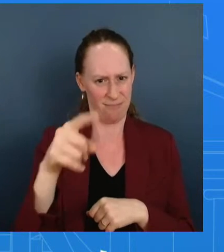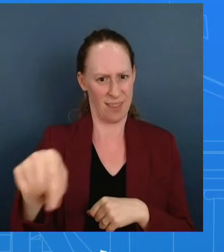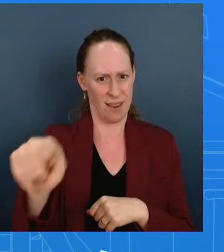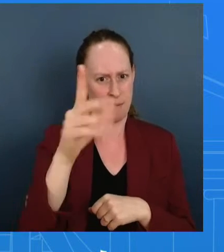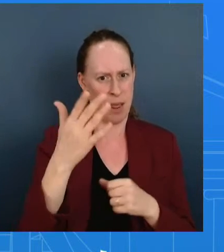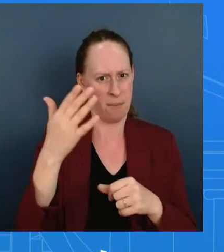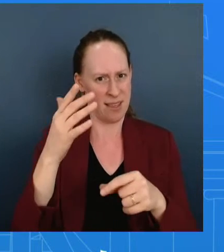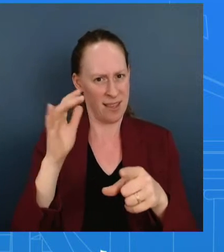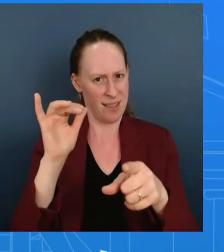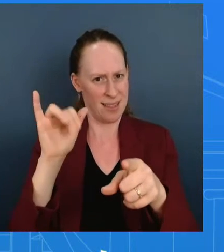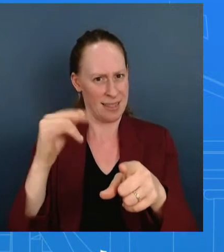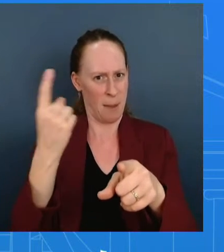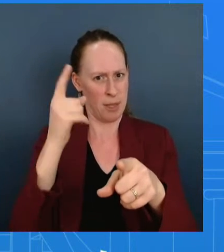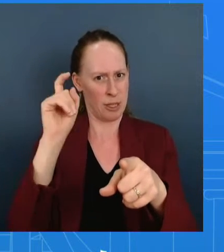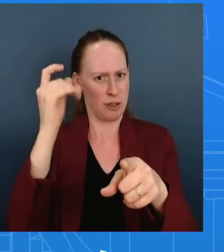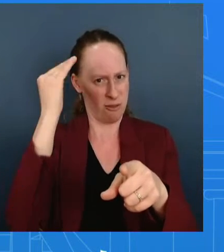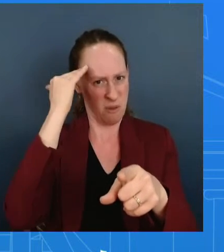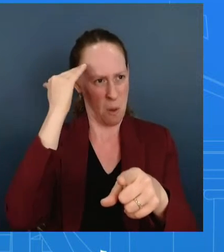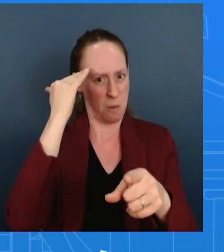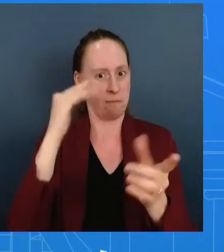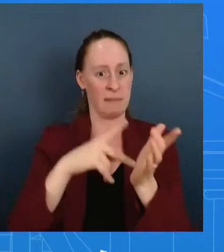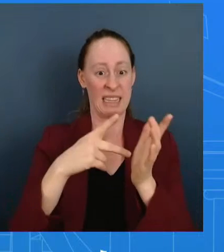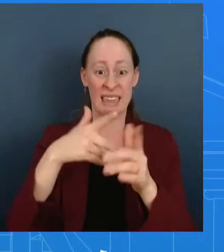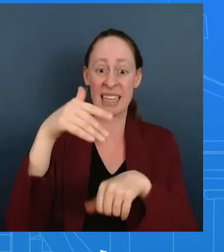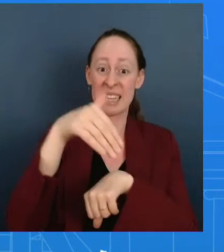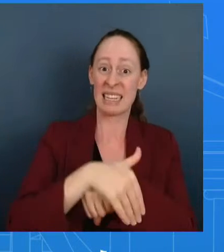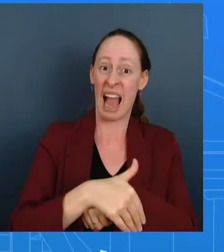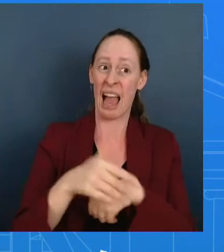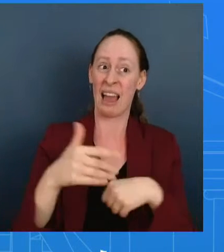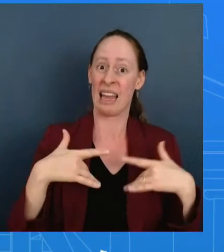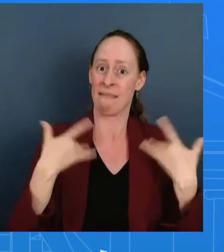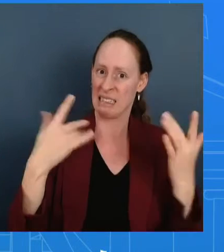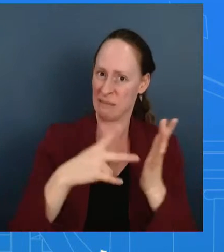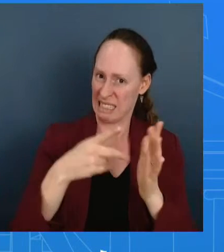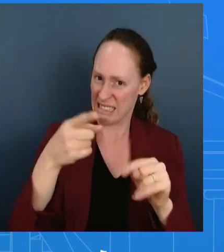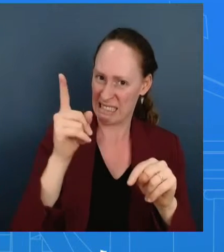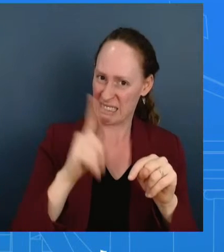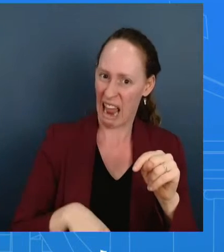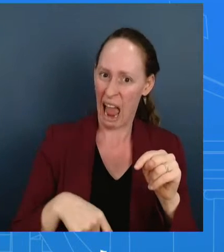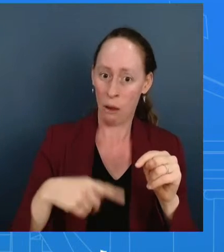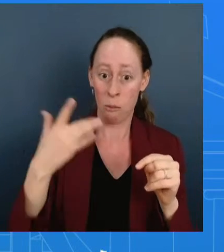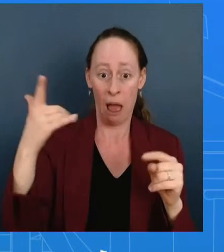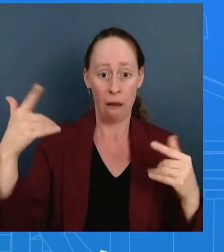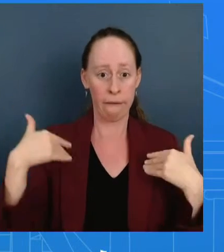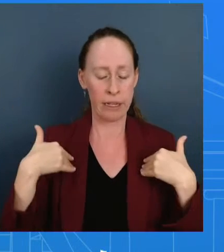he might not be able to process it? Mr. Kirby: No. Ms. Jean-Pierre: Go ahead, Mary. The Press: Thank you. The Press: Russia has bombed Ukraine's